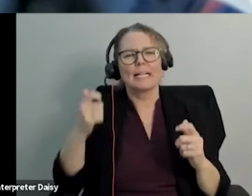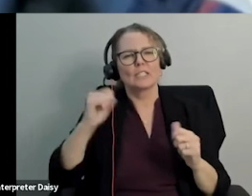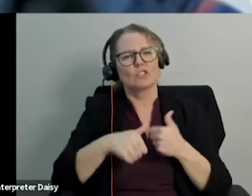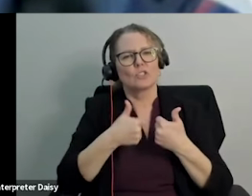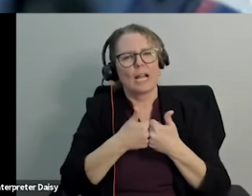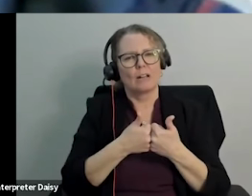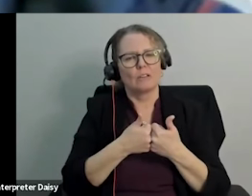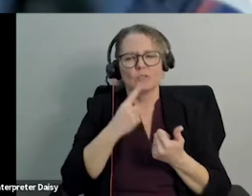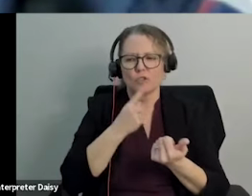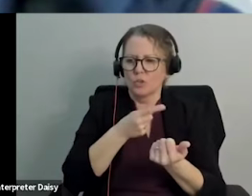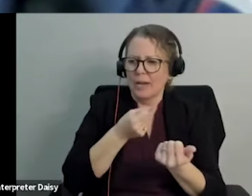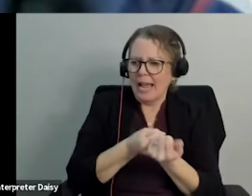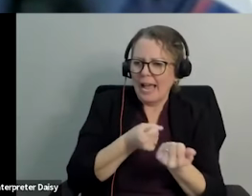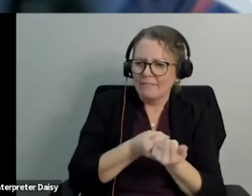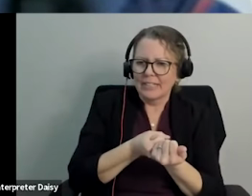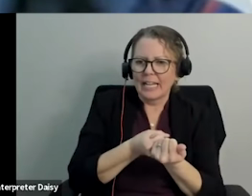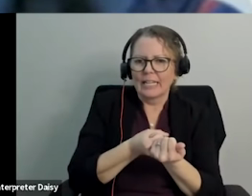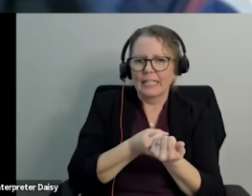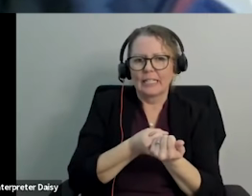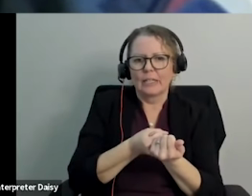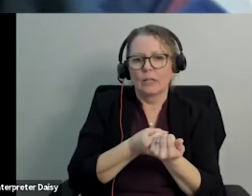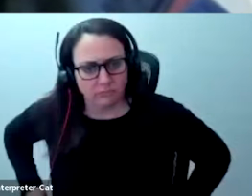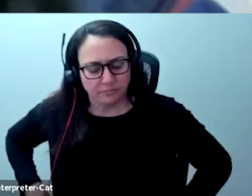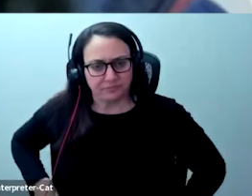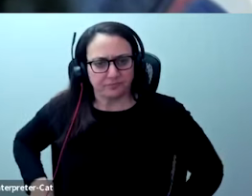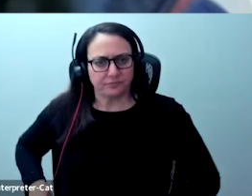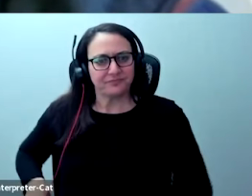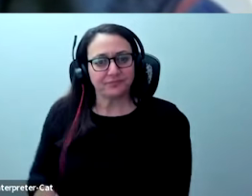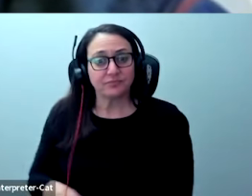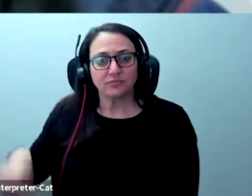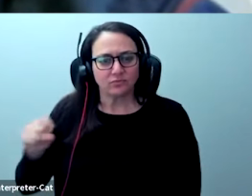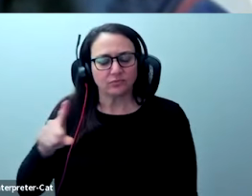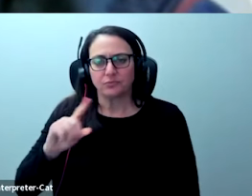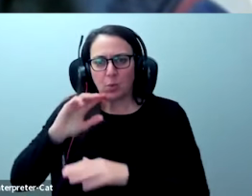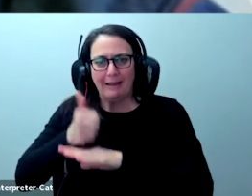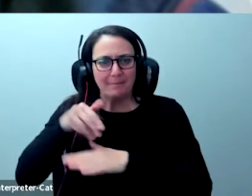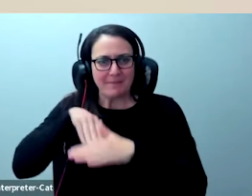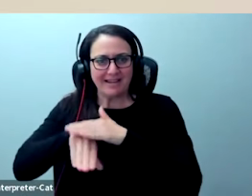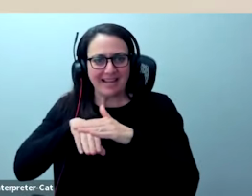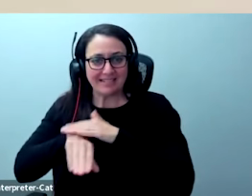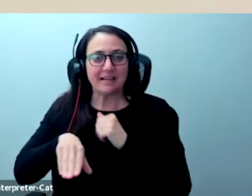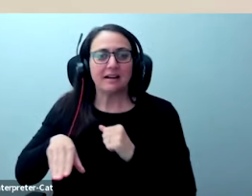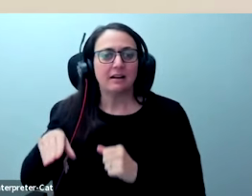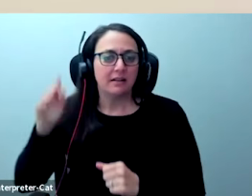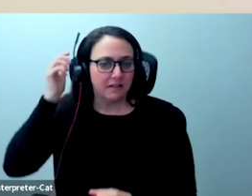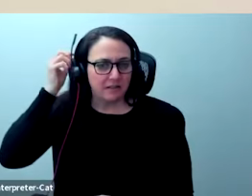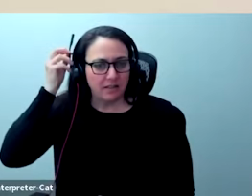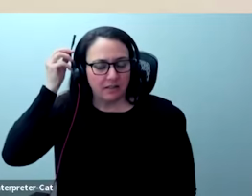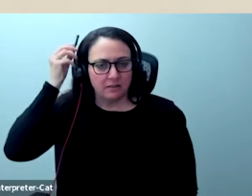"in advocating for or implementing accessibility?" So what I have noticed in my career,